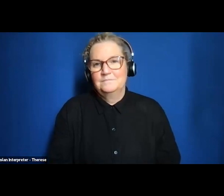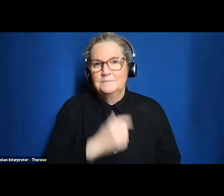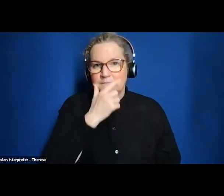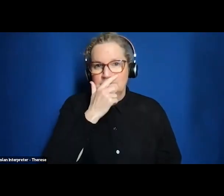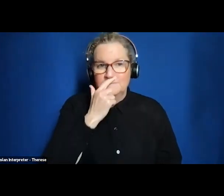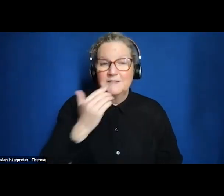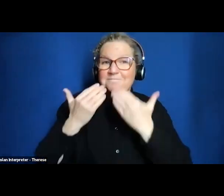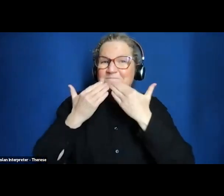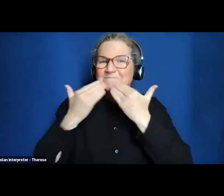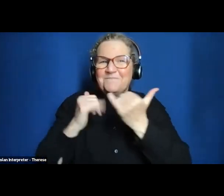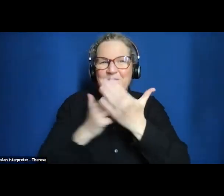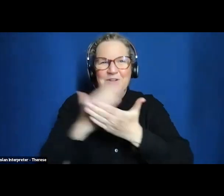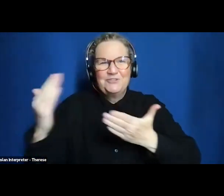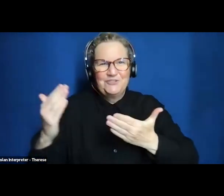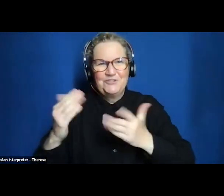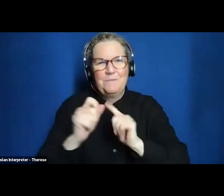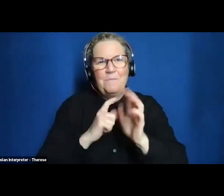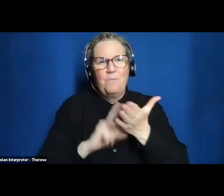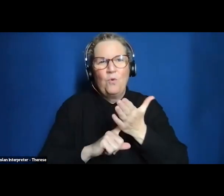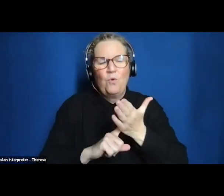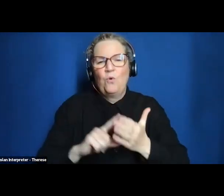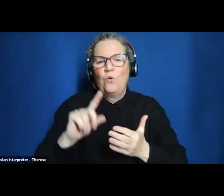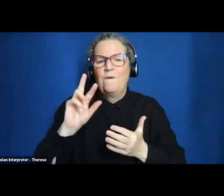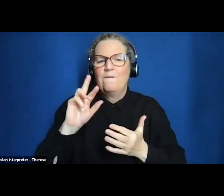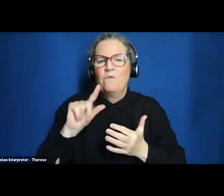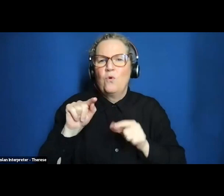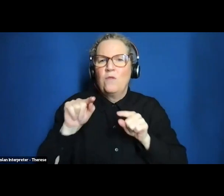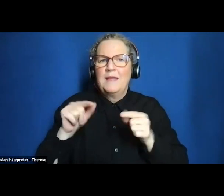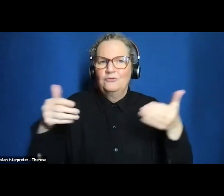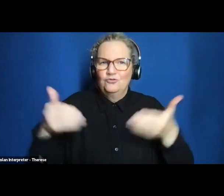Thanks very much, Paul, for that introduction.